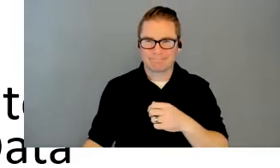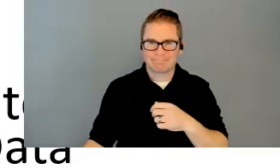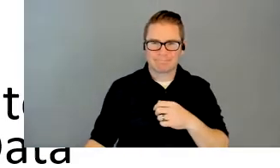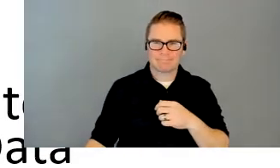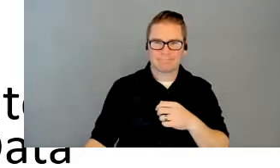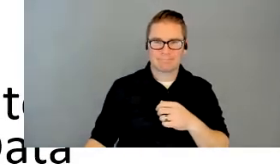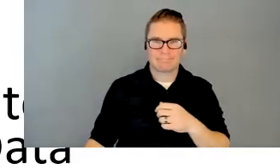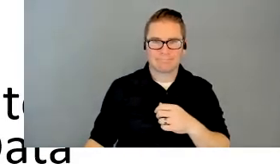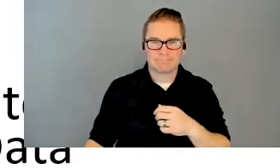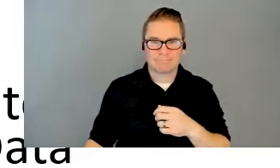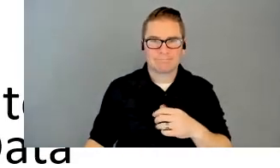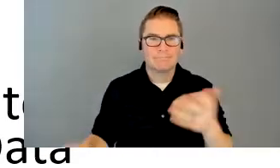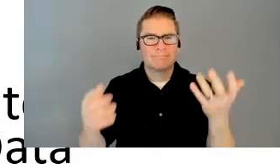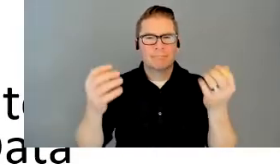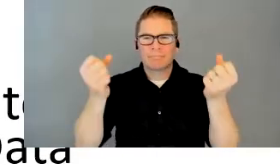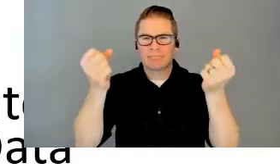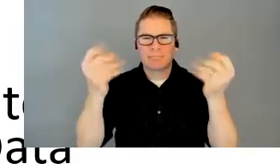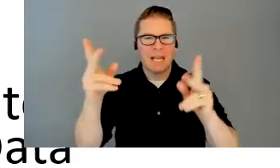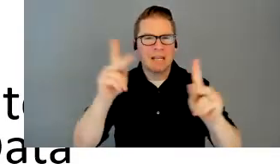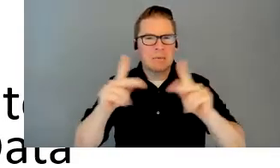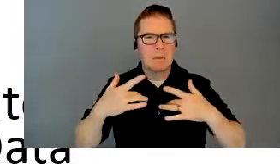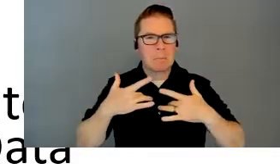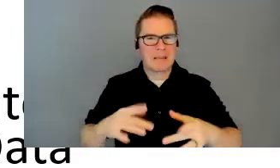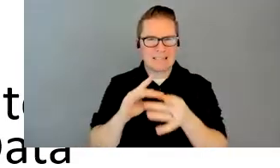Equity, equity, equity? And what does just mean?